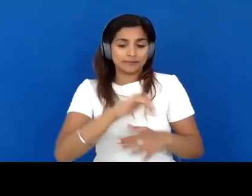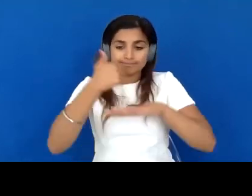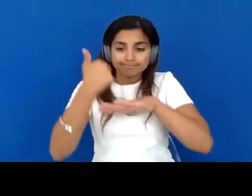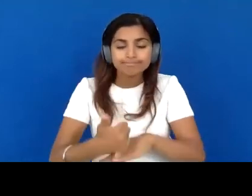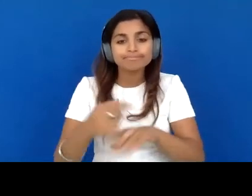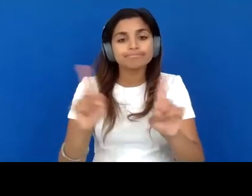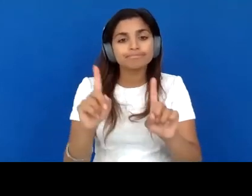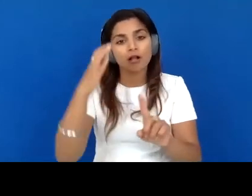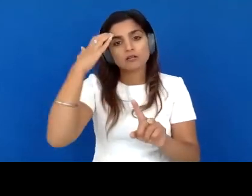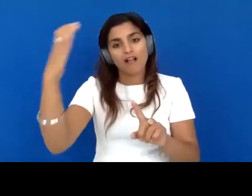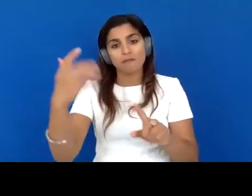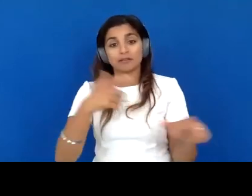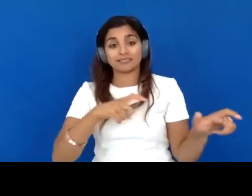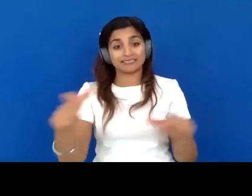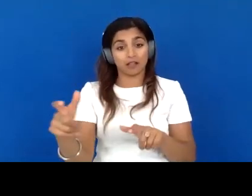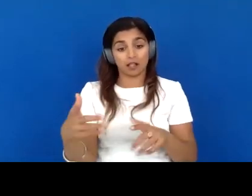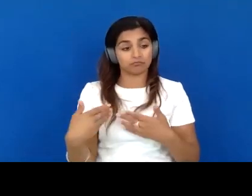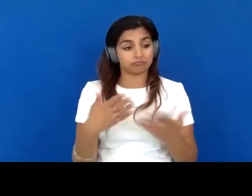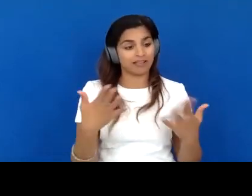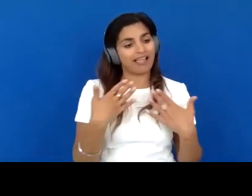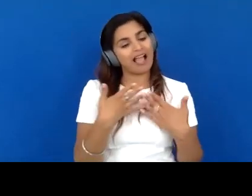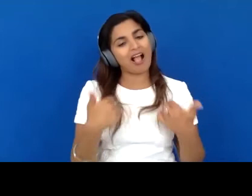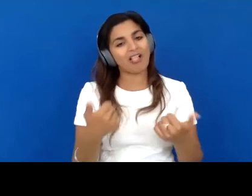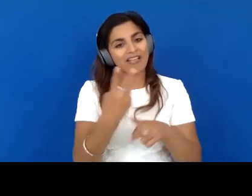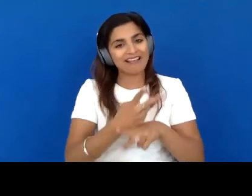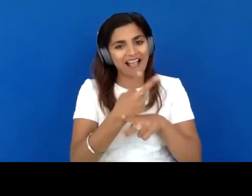care to people who already come in with access to money and resources the